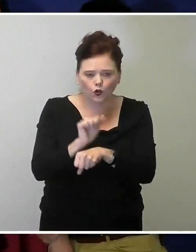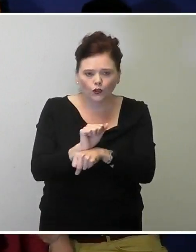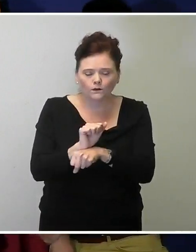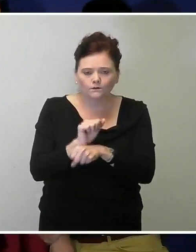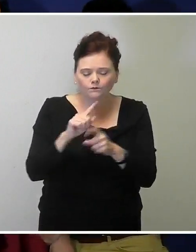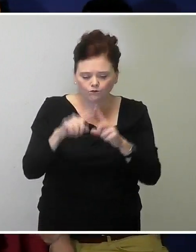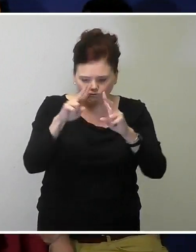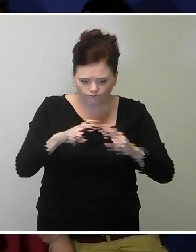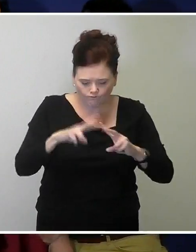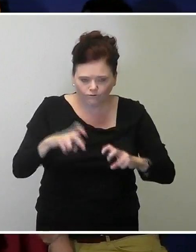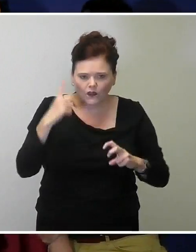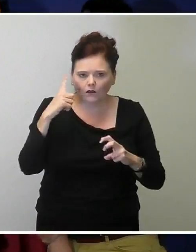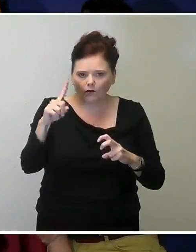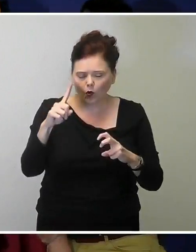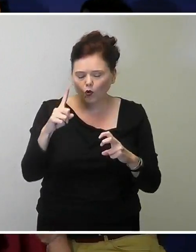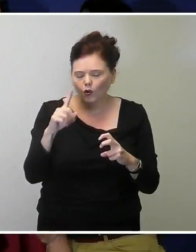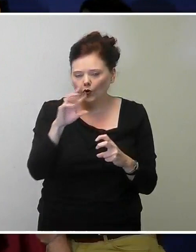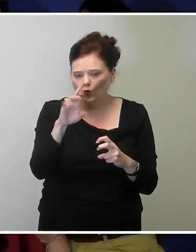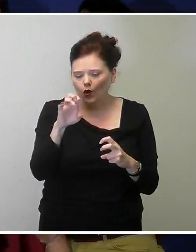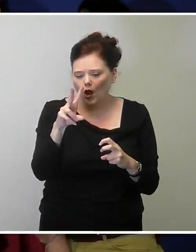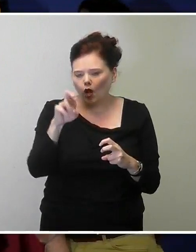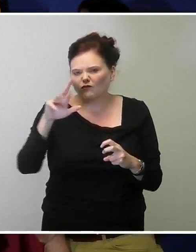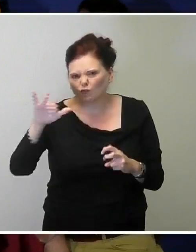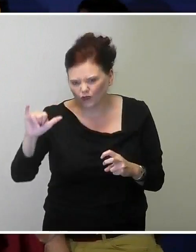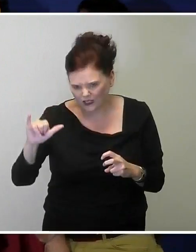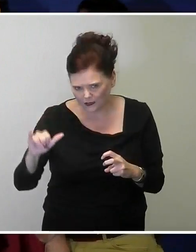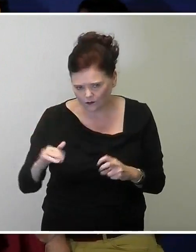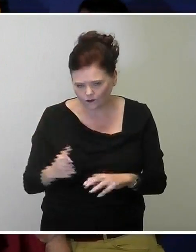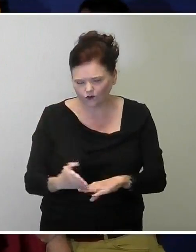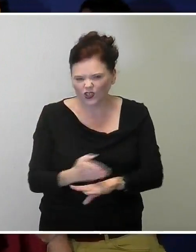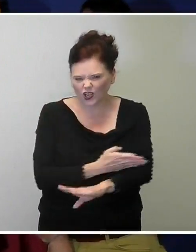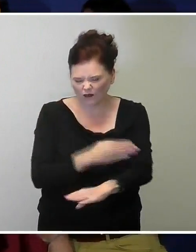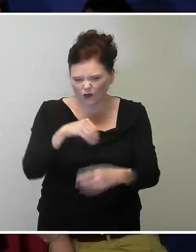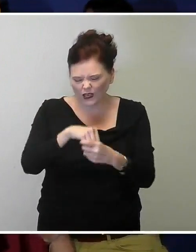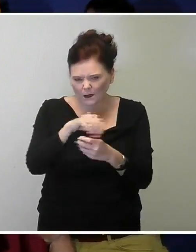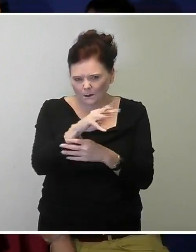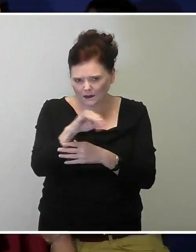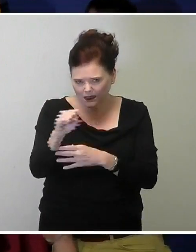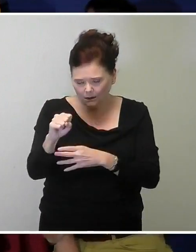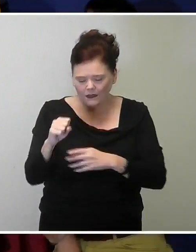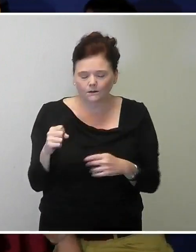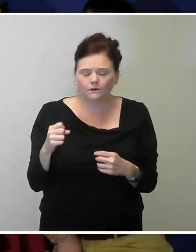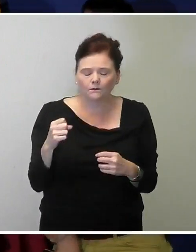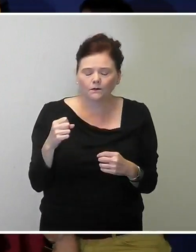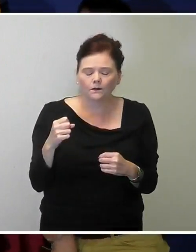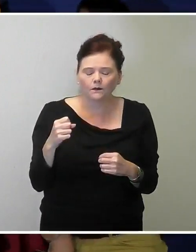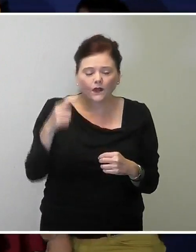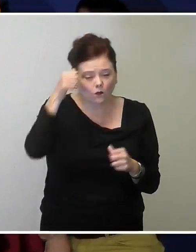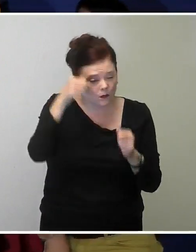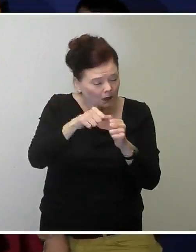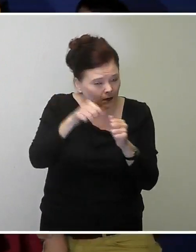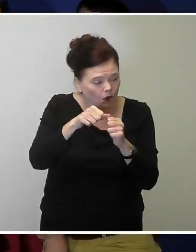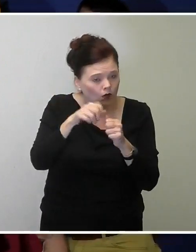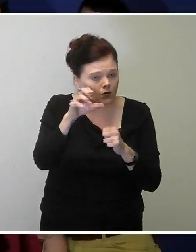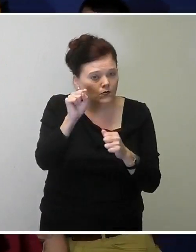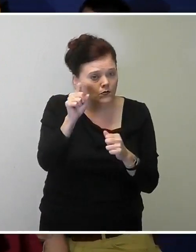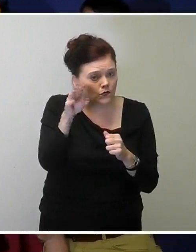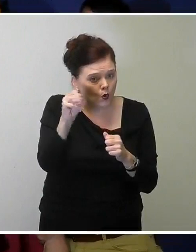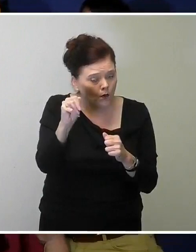AND WILL BE WORKING THROUGH THE NIGHT IN TO TOMORROW AS WE WORK TOWARD ASSESSING FOR RECOVERY IN